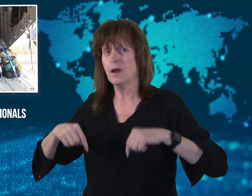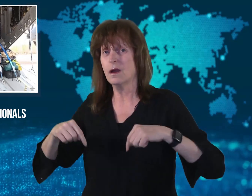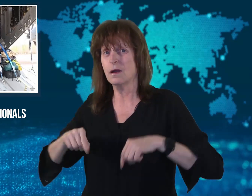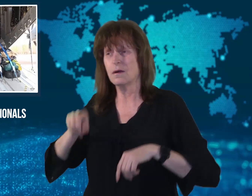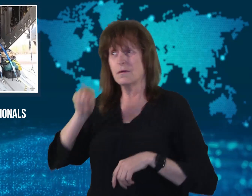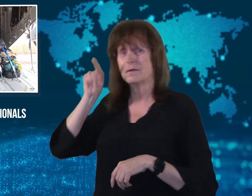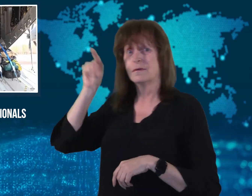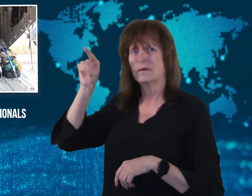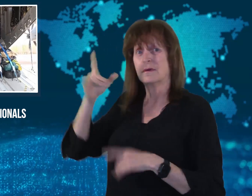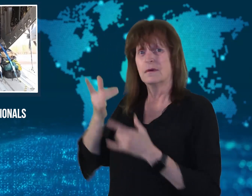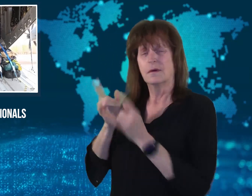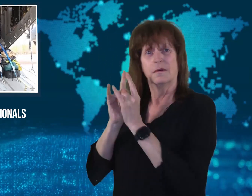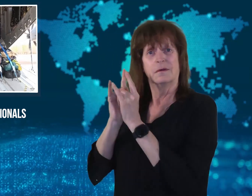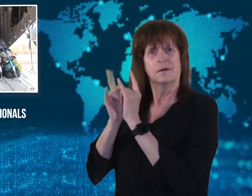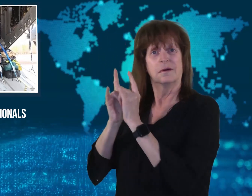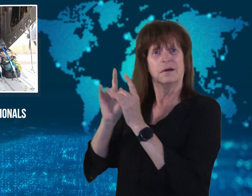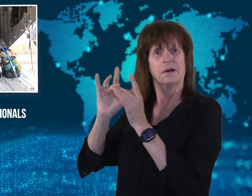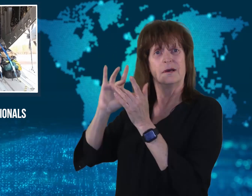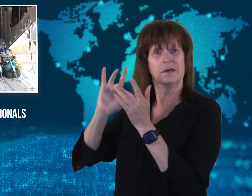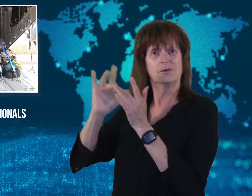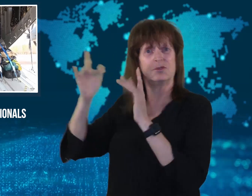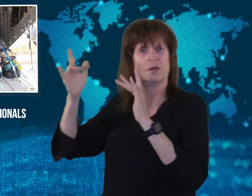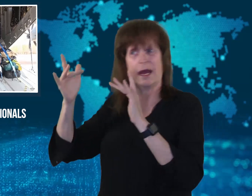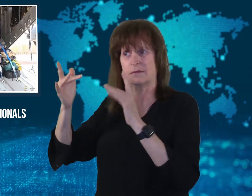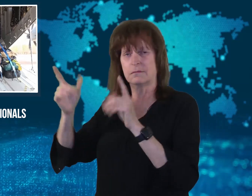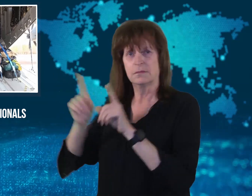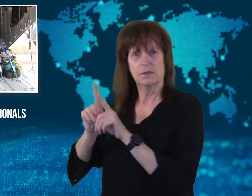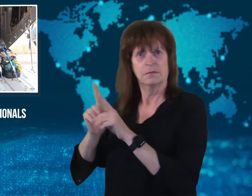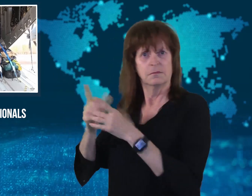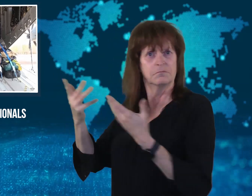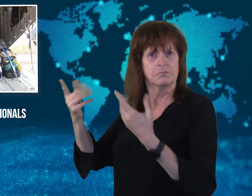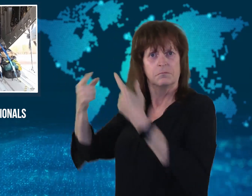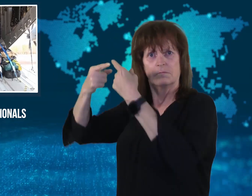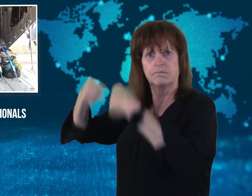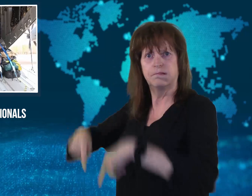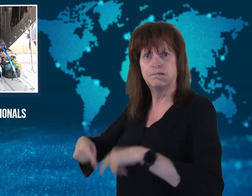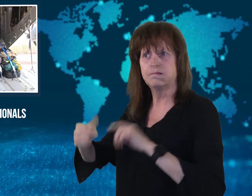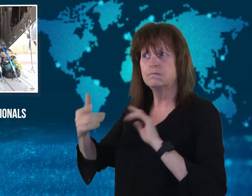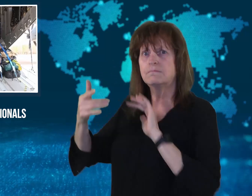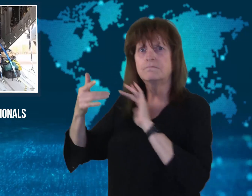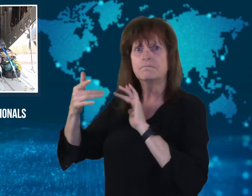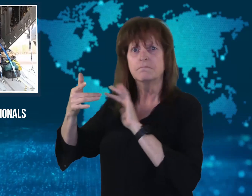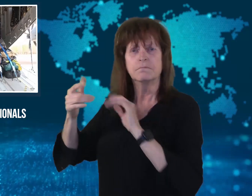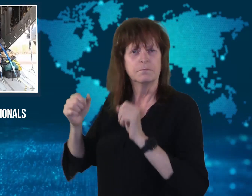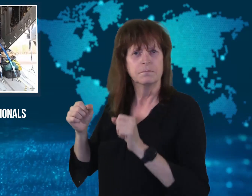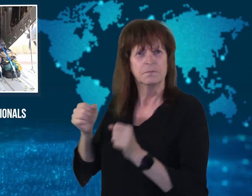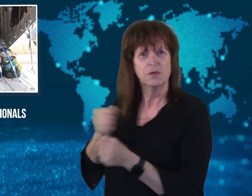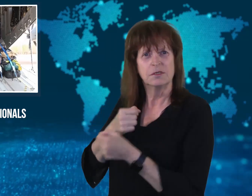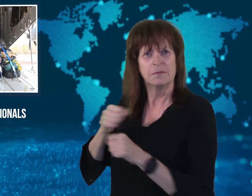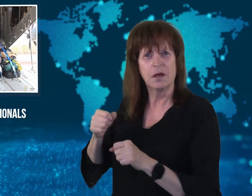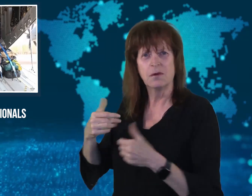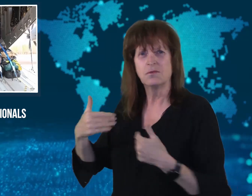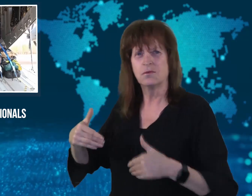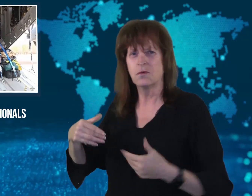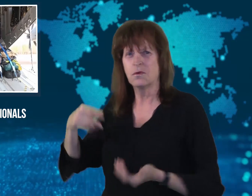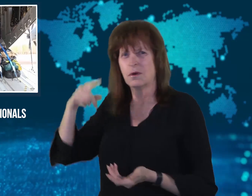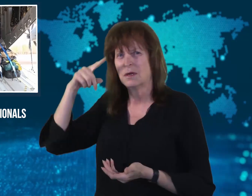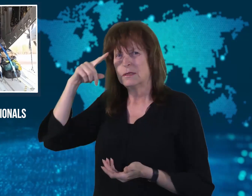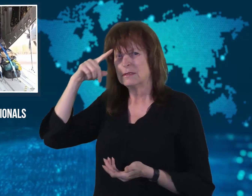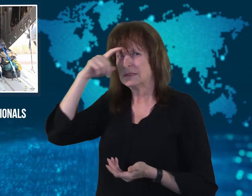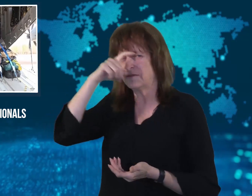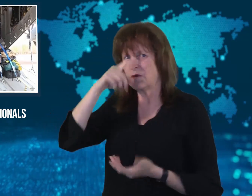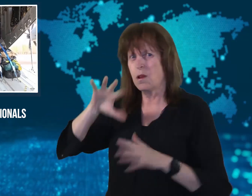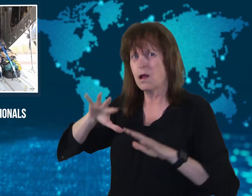Since the internet is almost totally down, it will be difficult to continue to